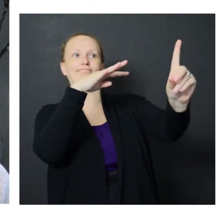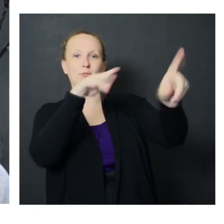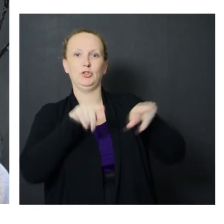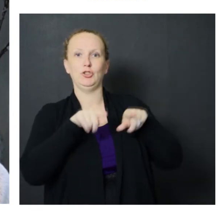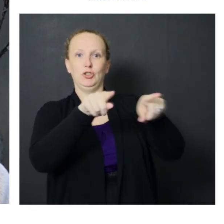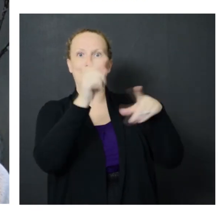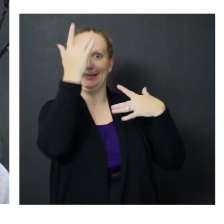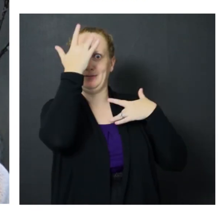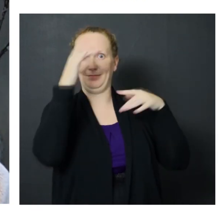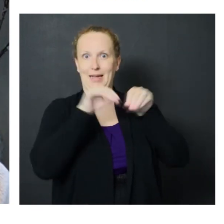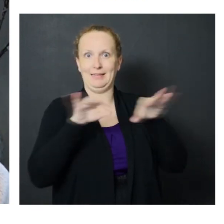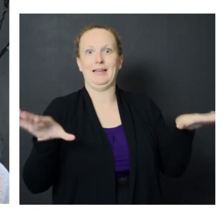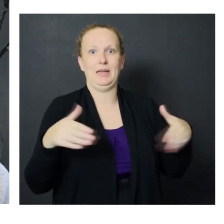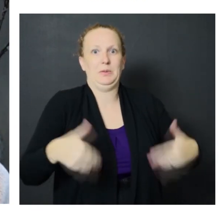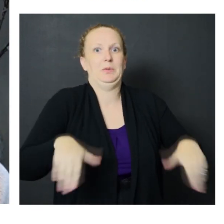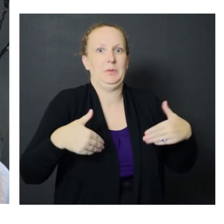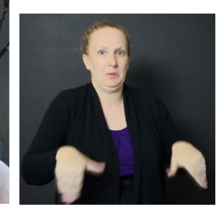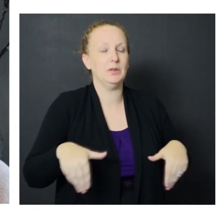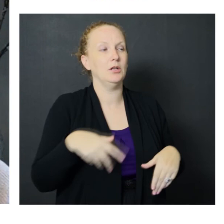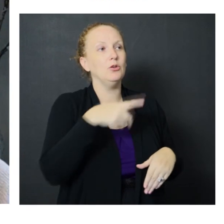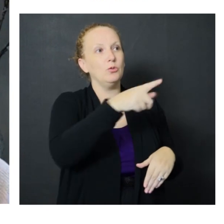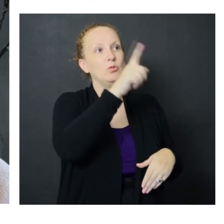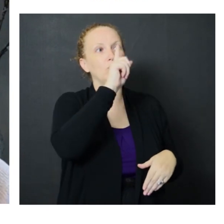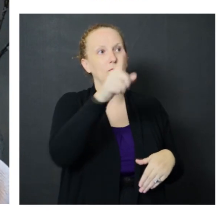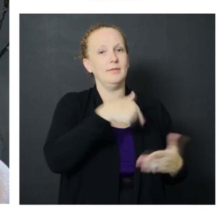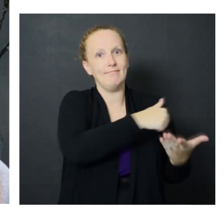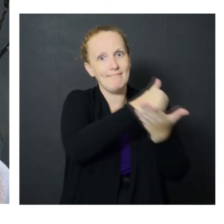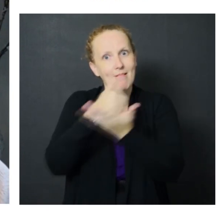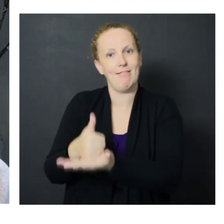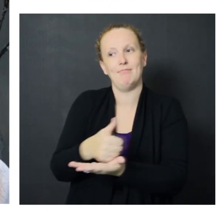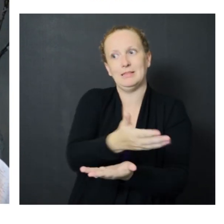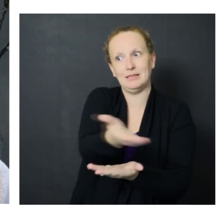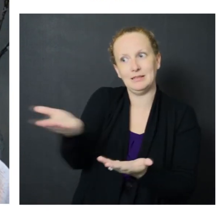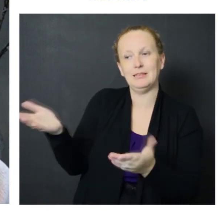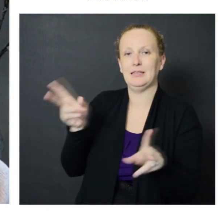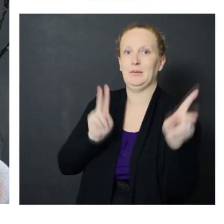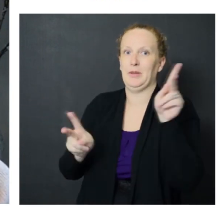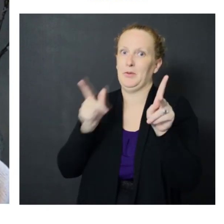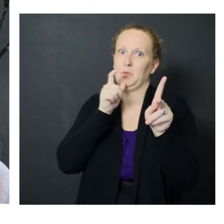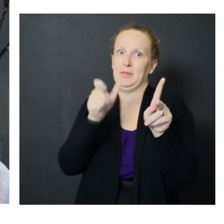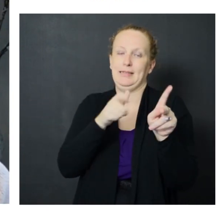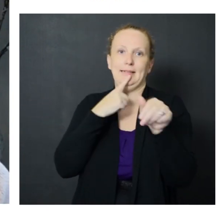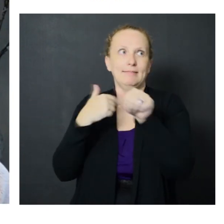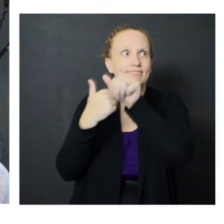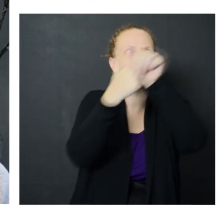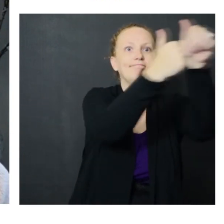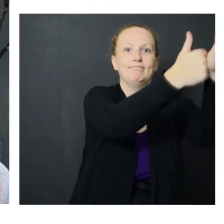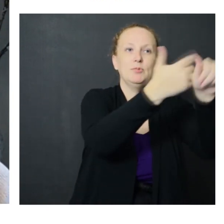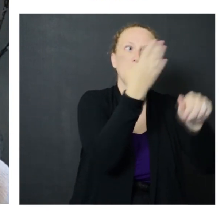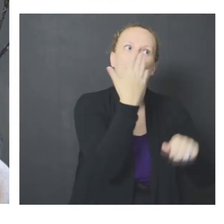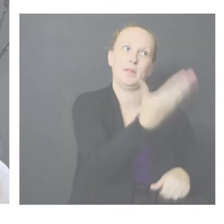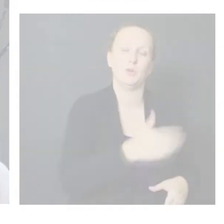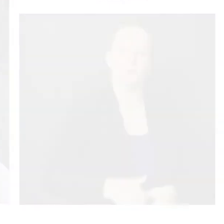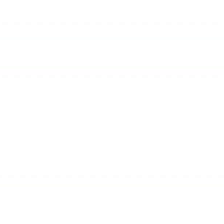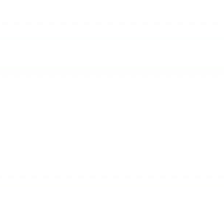Kind of the guiding, uh, like that you showed to people who needed that guidance at the time. Thank you